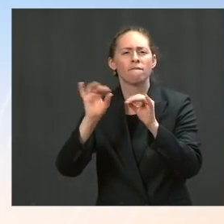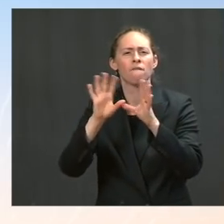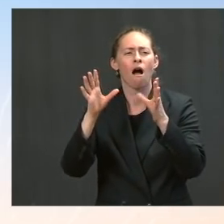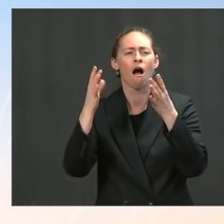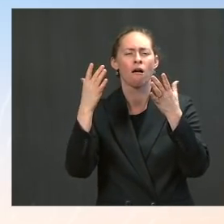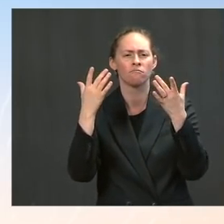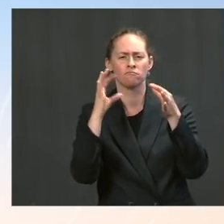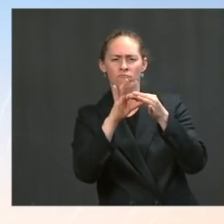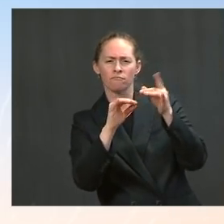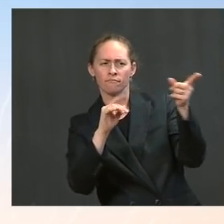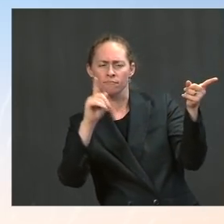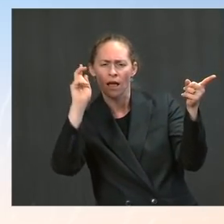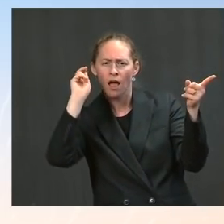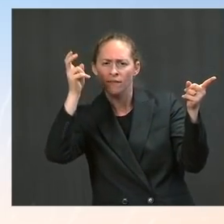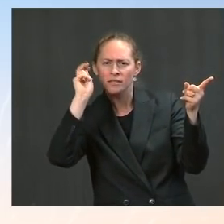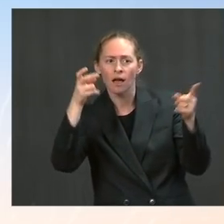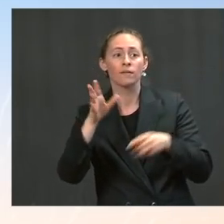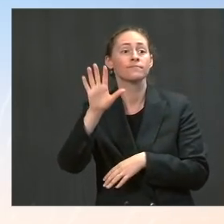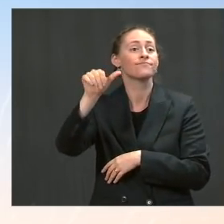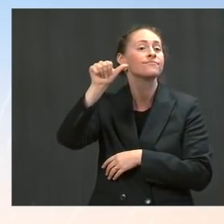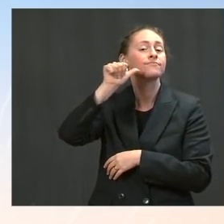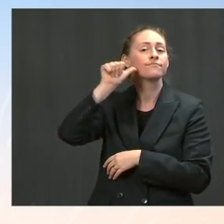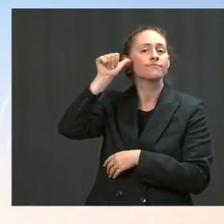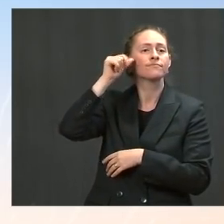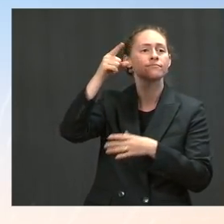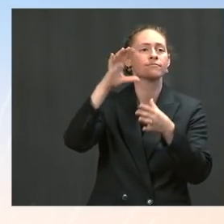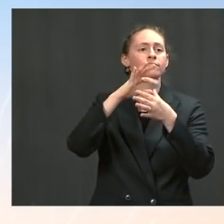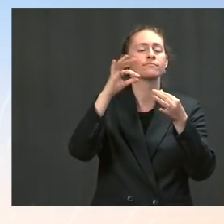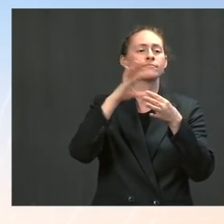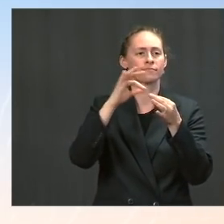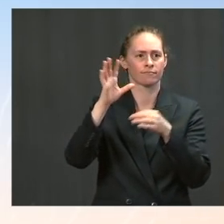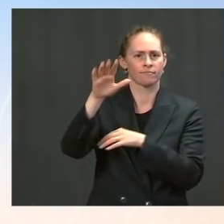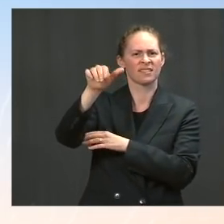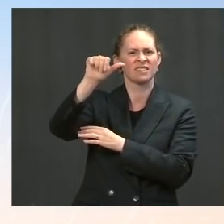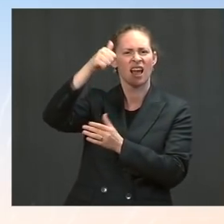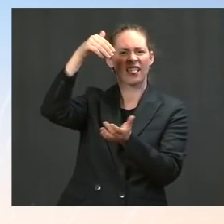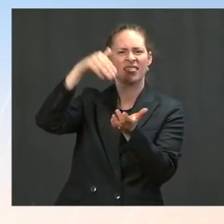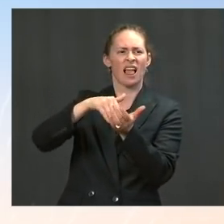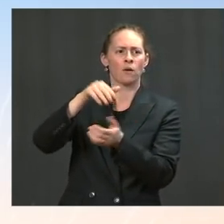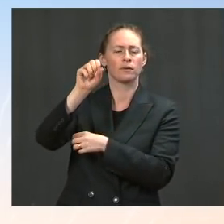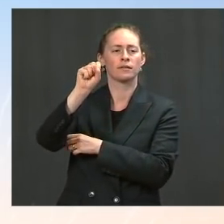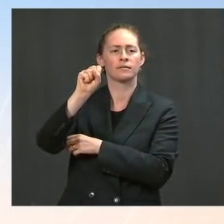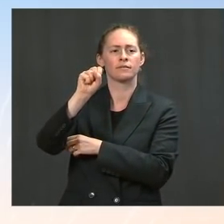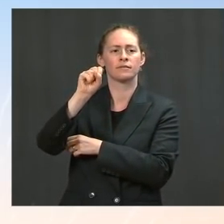that 10,000 SIV applicants -- or, excuse me, 20,000 Afghans have applied